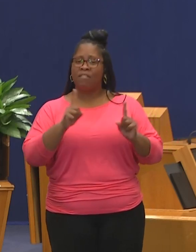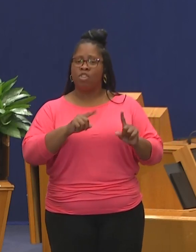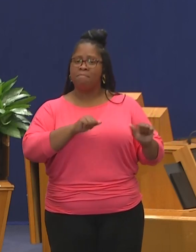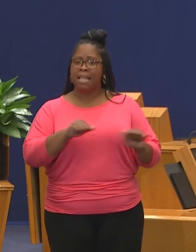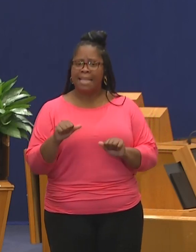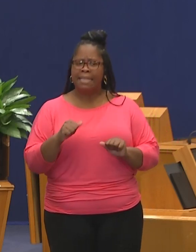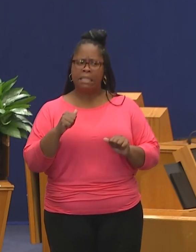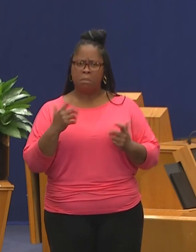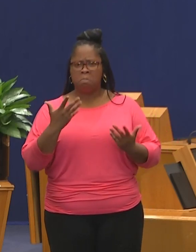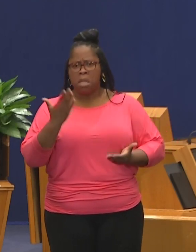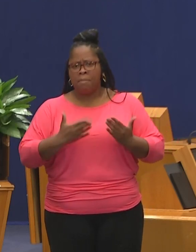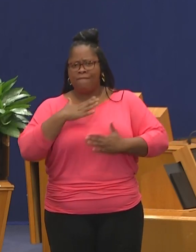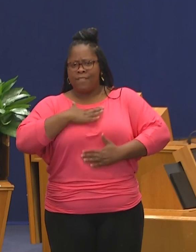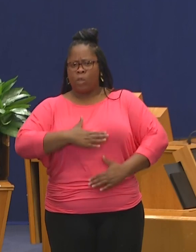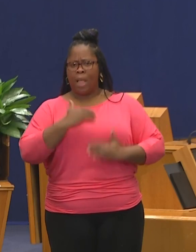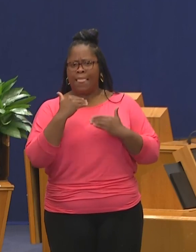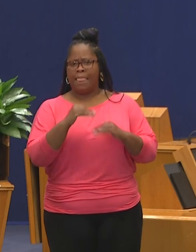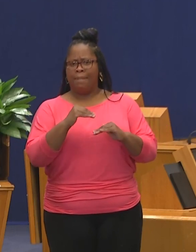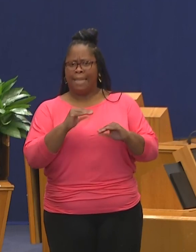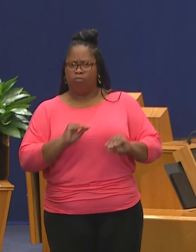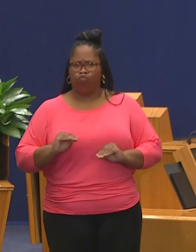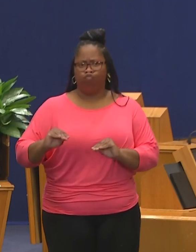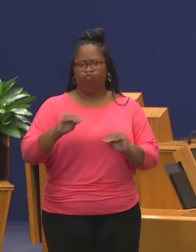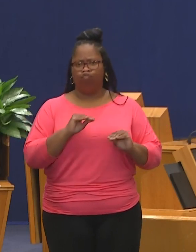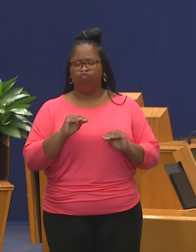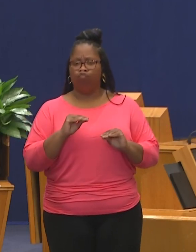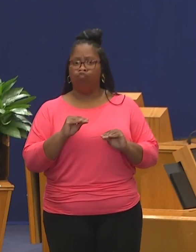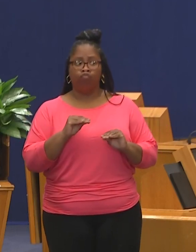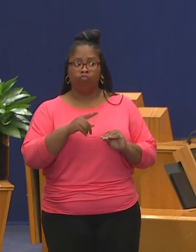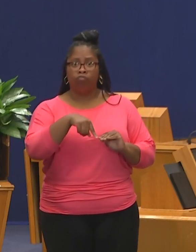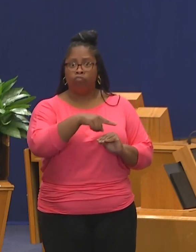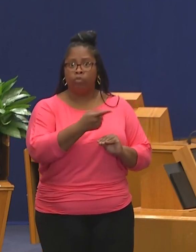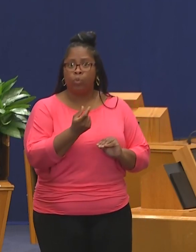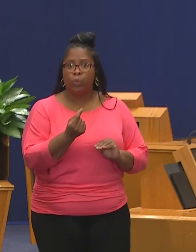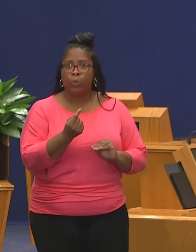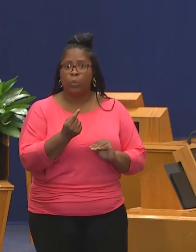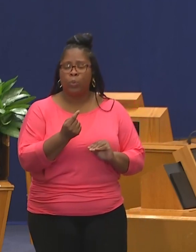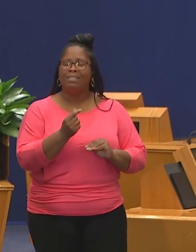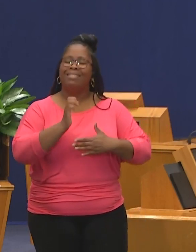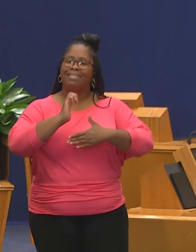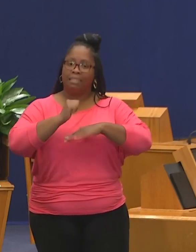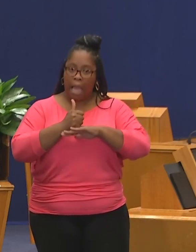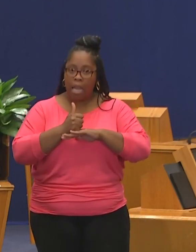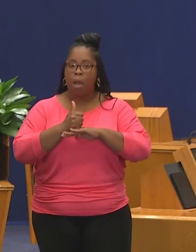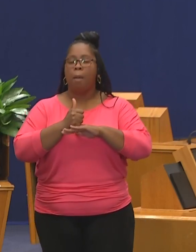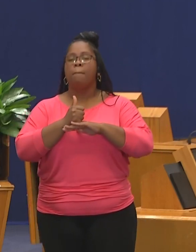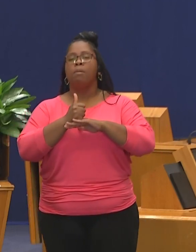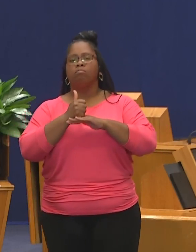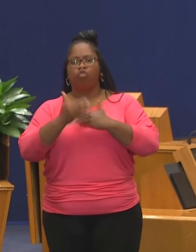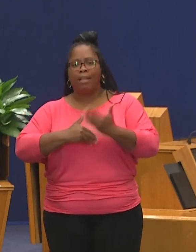ABILITIES AND HAVE PHYSICAL LIMITATIONS IN GETTING AROUND SHOULD TAKE THIS TIME TO MAKE